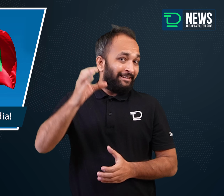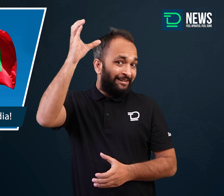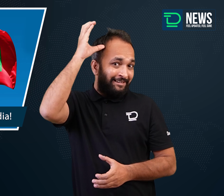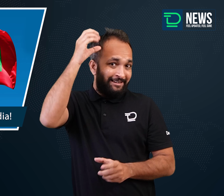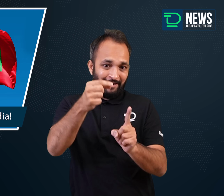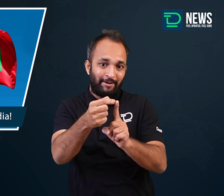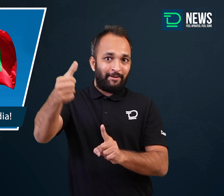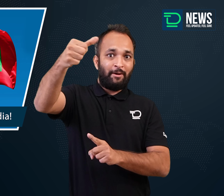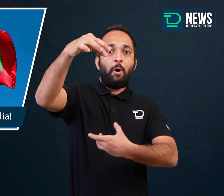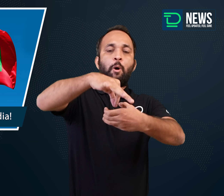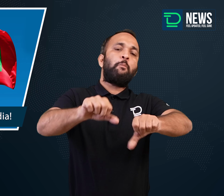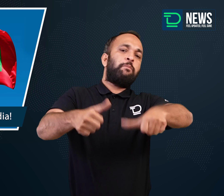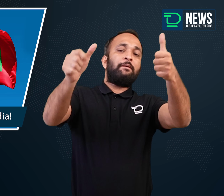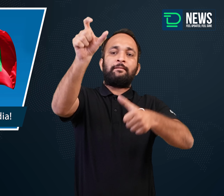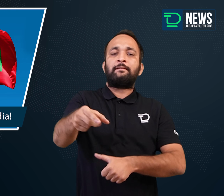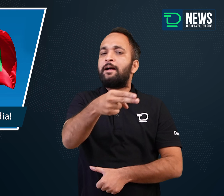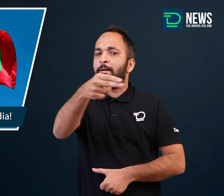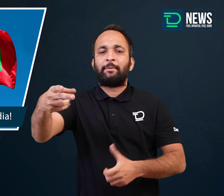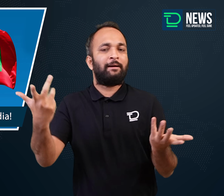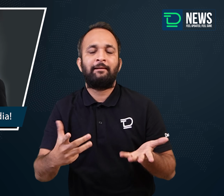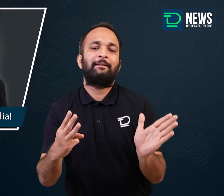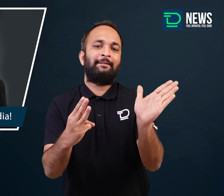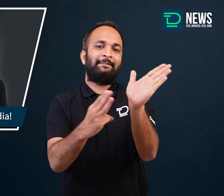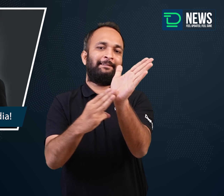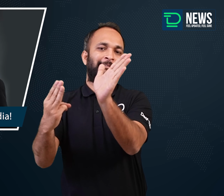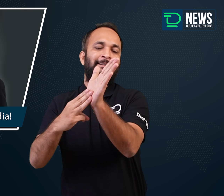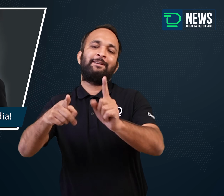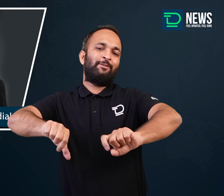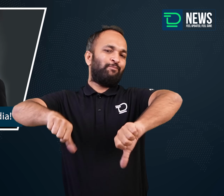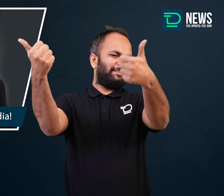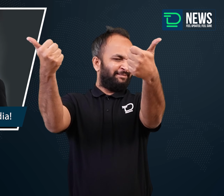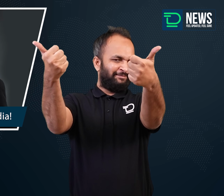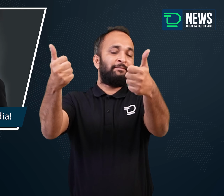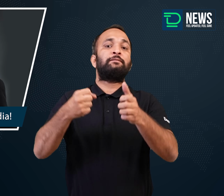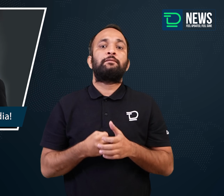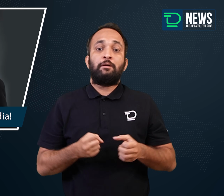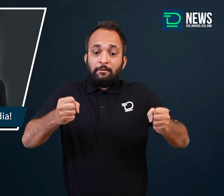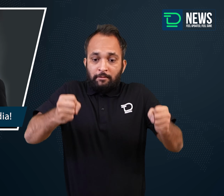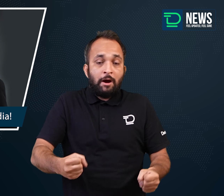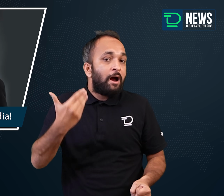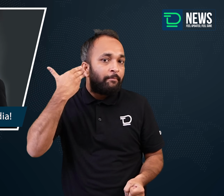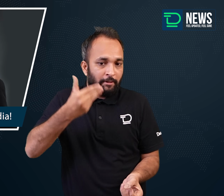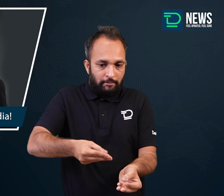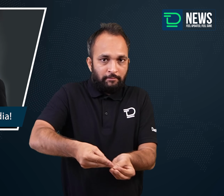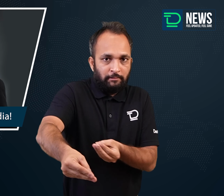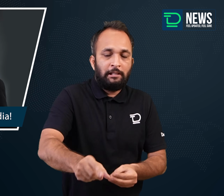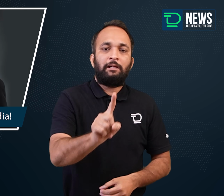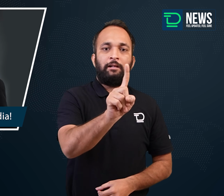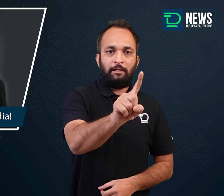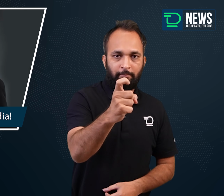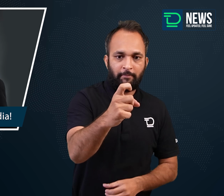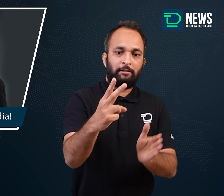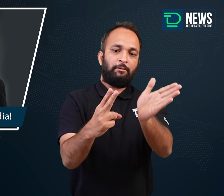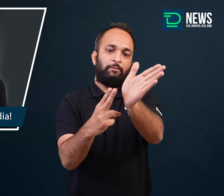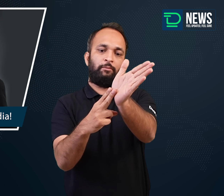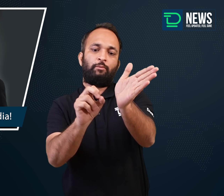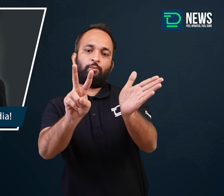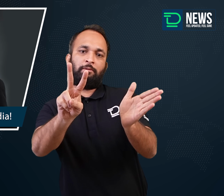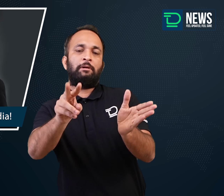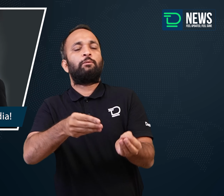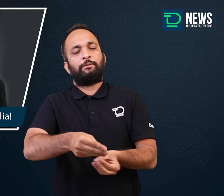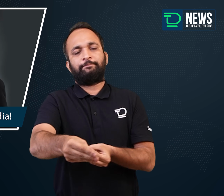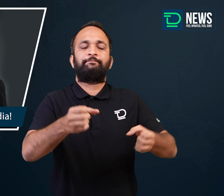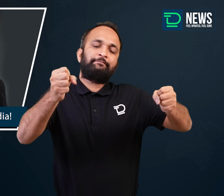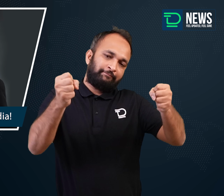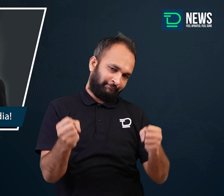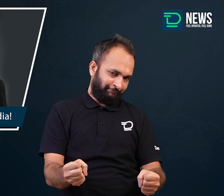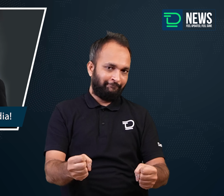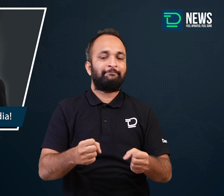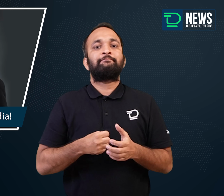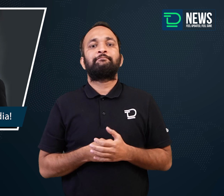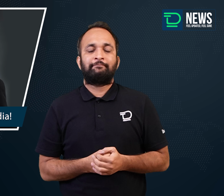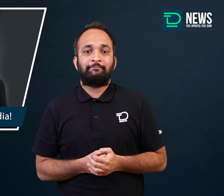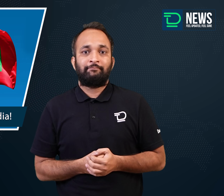Mohamed Muizzu won the election and is going to take charge on November 17th.